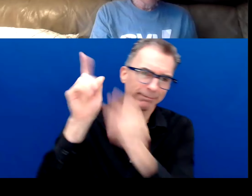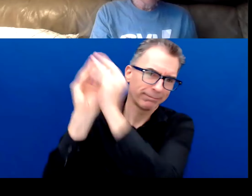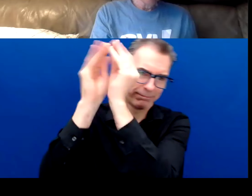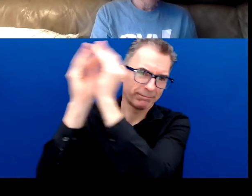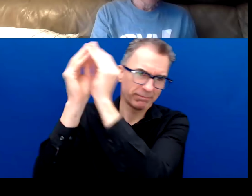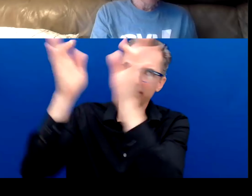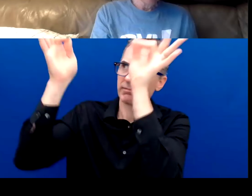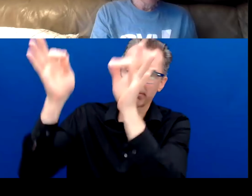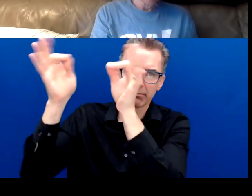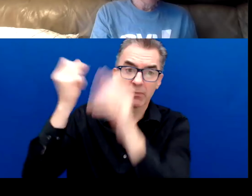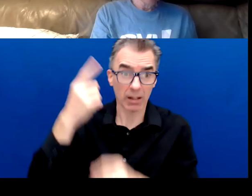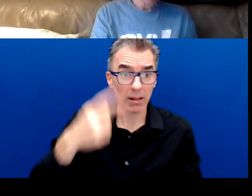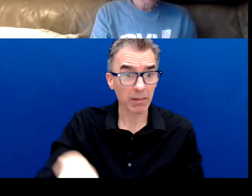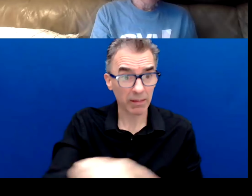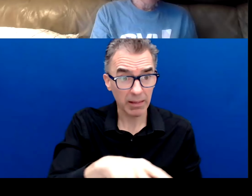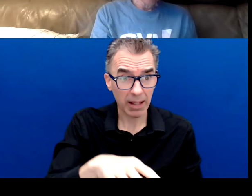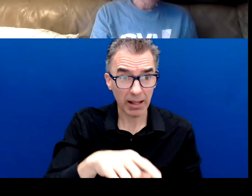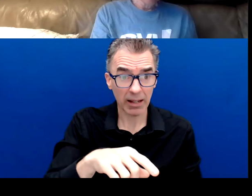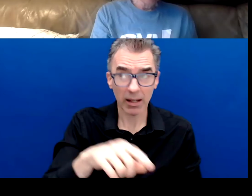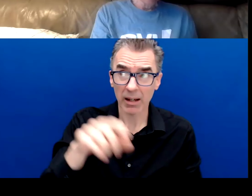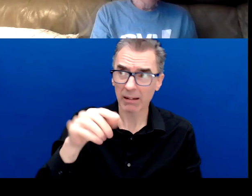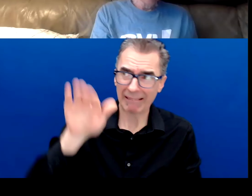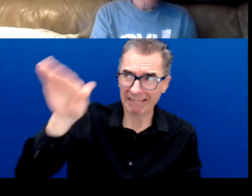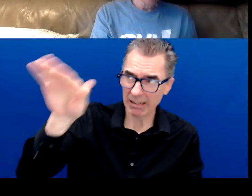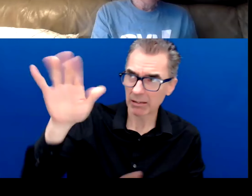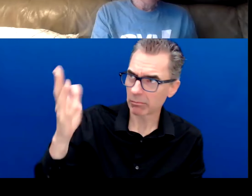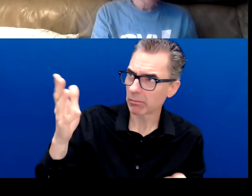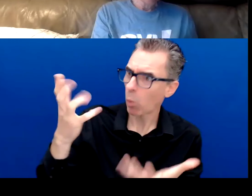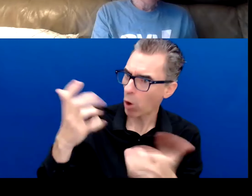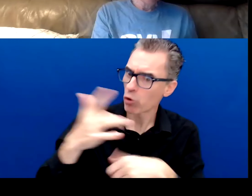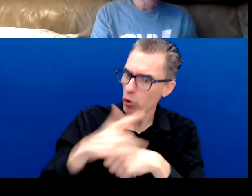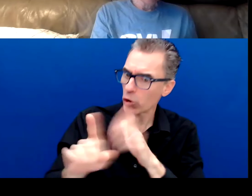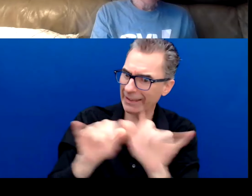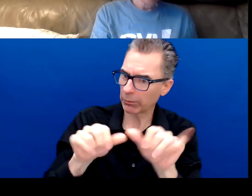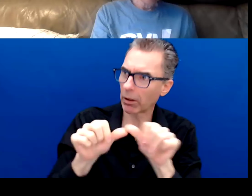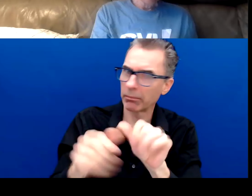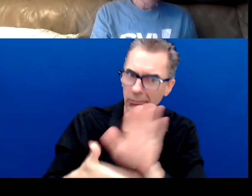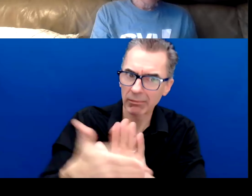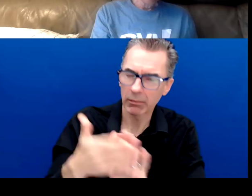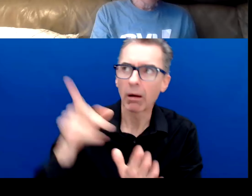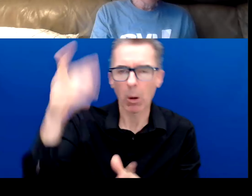that we want to keep an Early Alert system going. So and whether it's Starfish or something else,